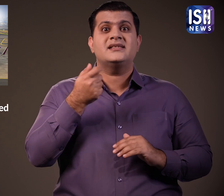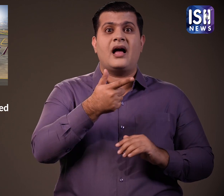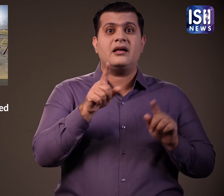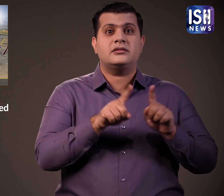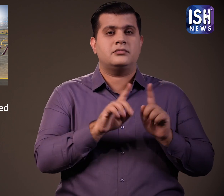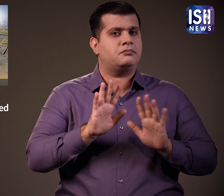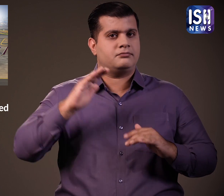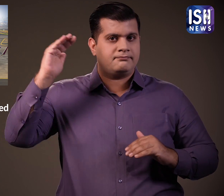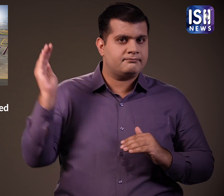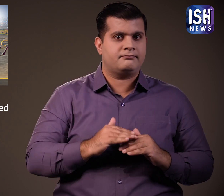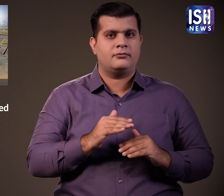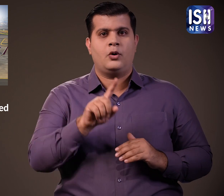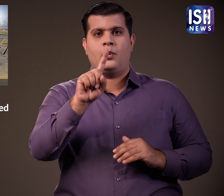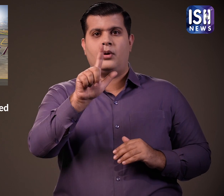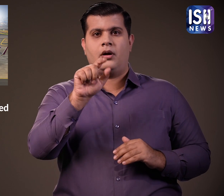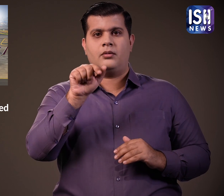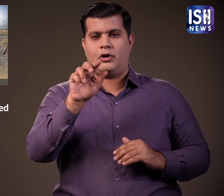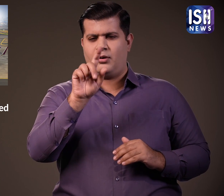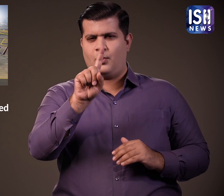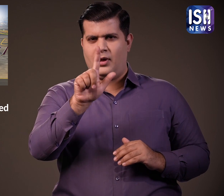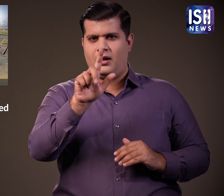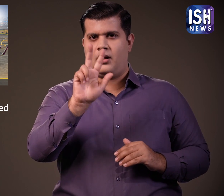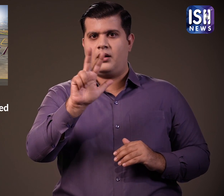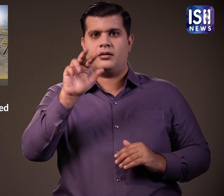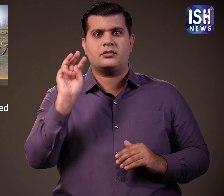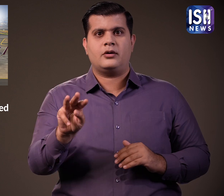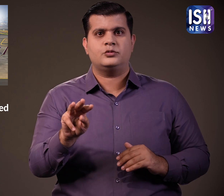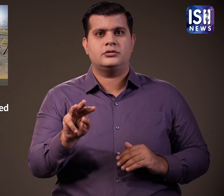which will reduce the salary to Rs 1.88 lakh.